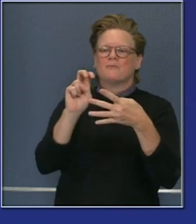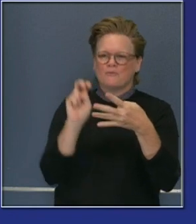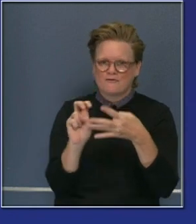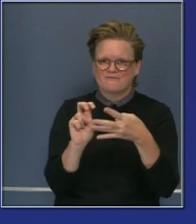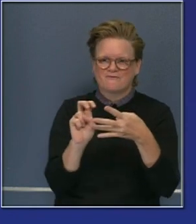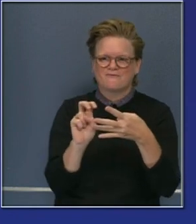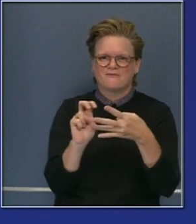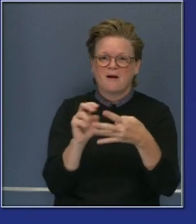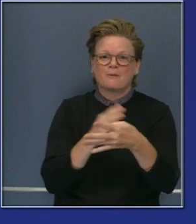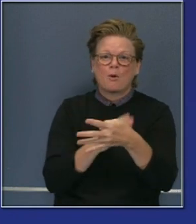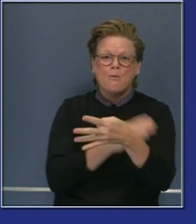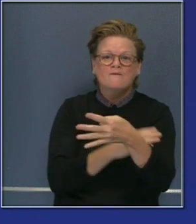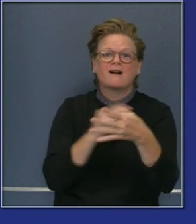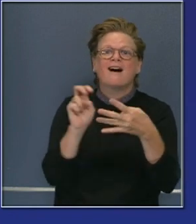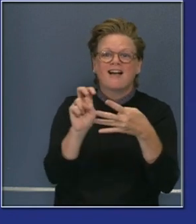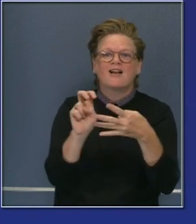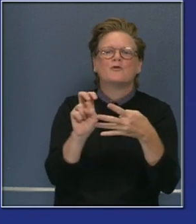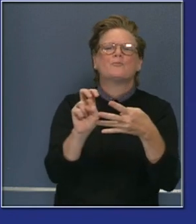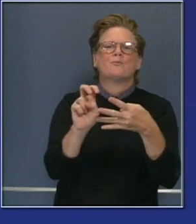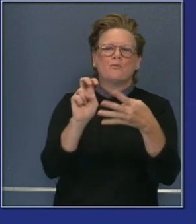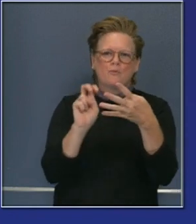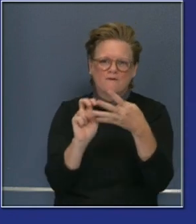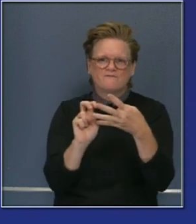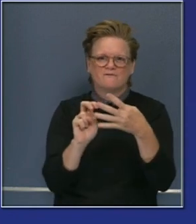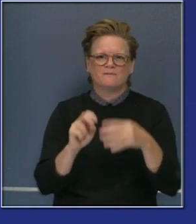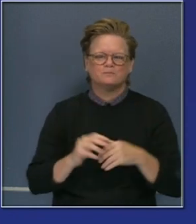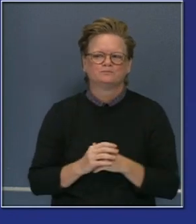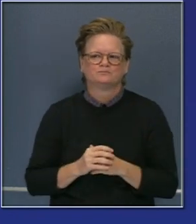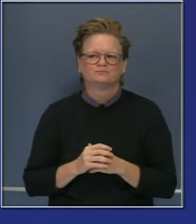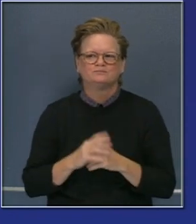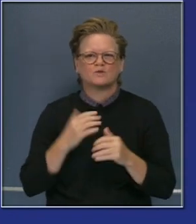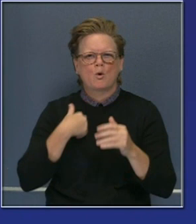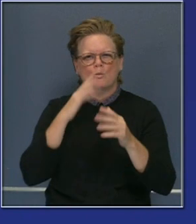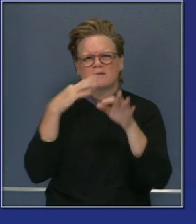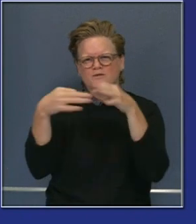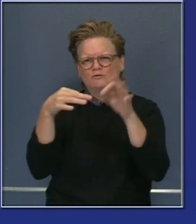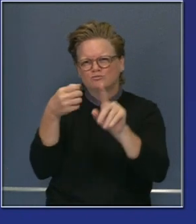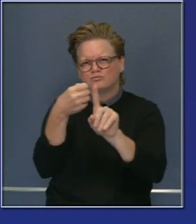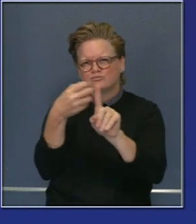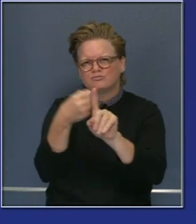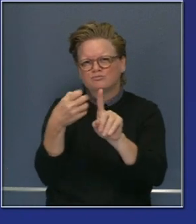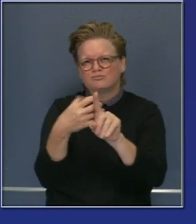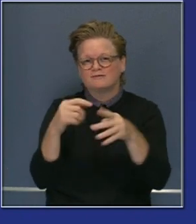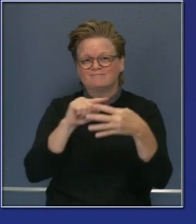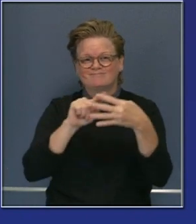RELATES TO PEOPLE MOVING INTO NEW TIERS BUT NEW LEASE TOP- DOWN STABILITY AND WE WERE TALK